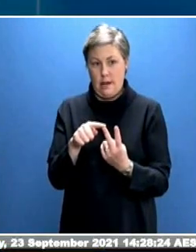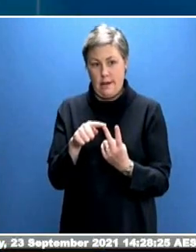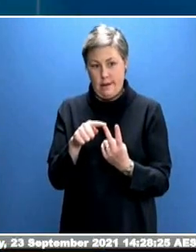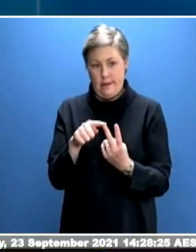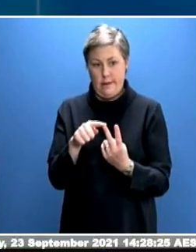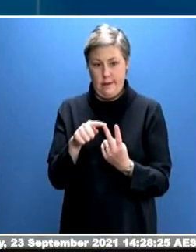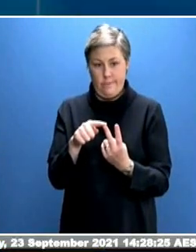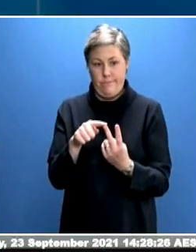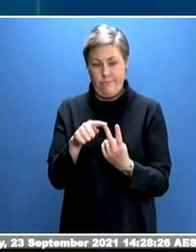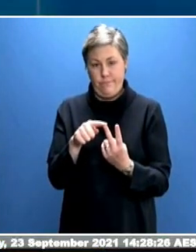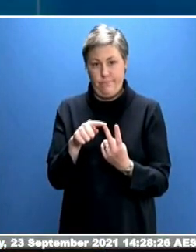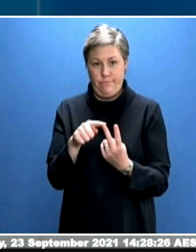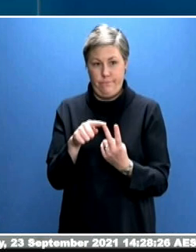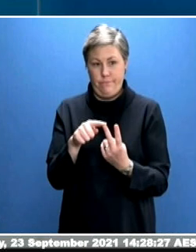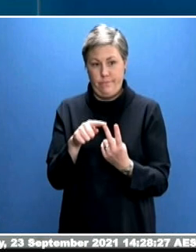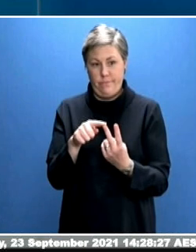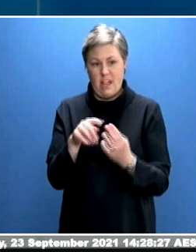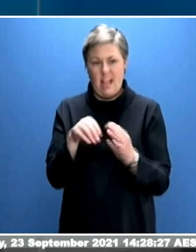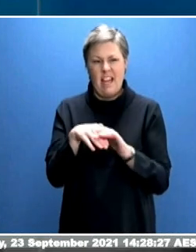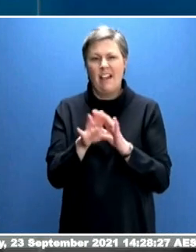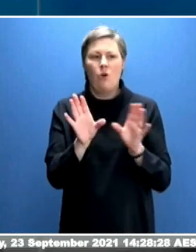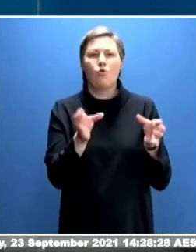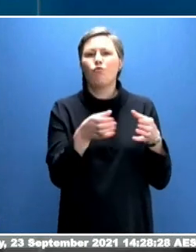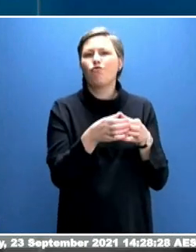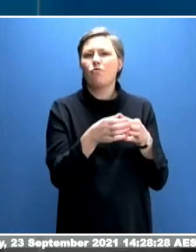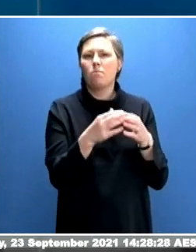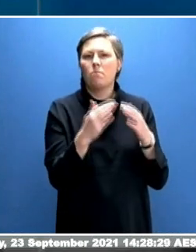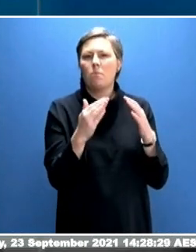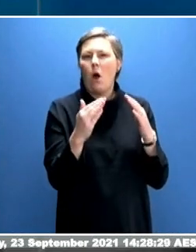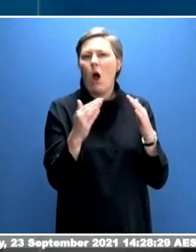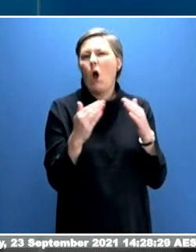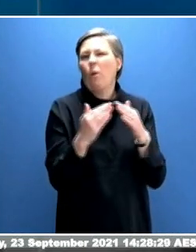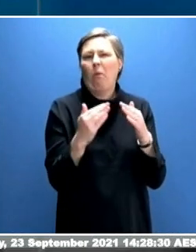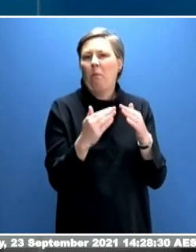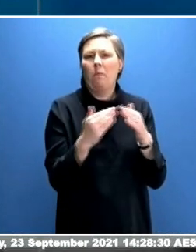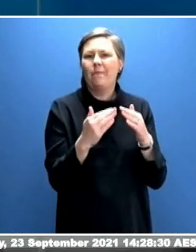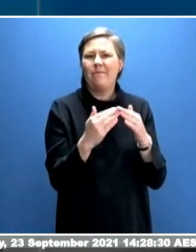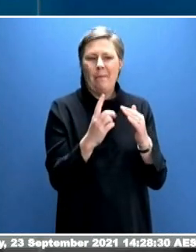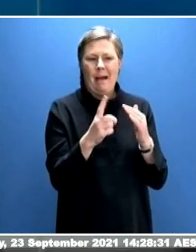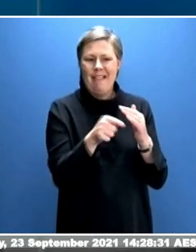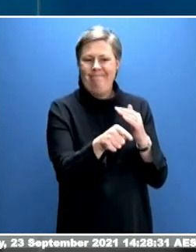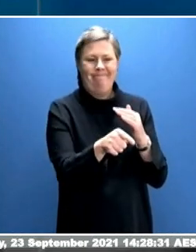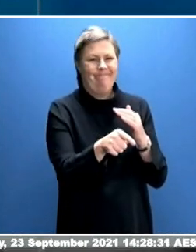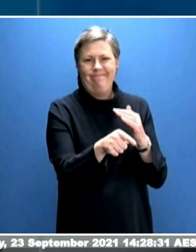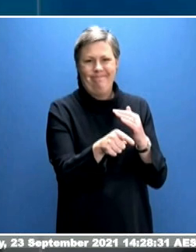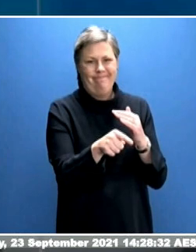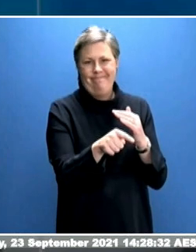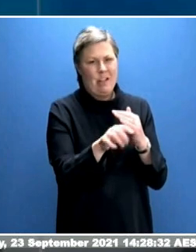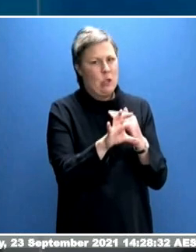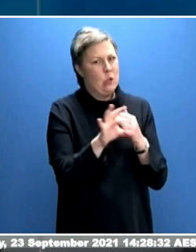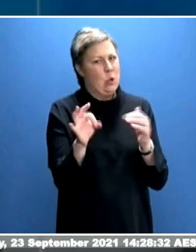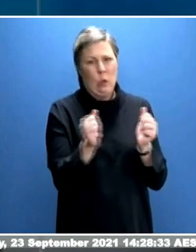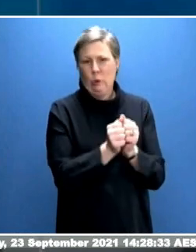a general resi care model which just was not helpful or successful at all.